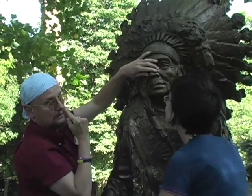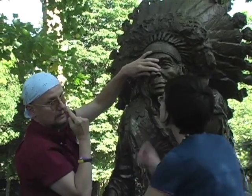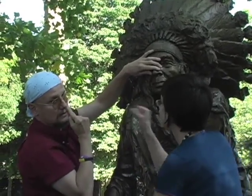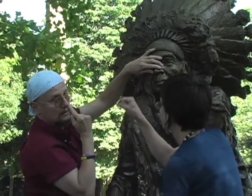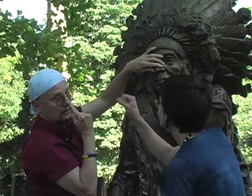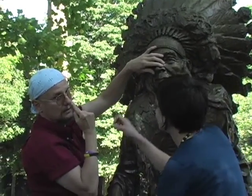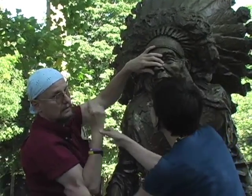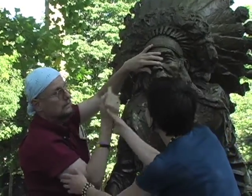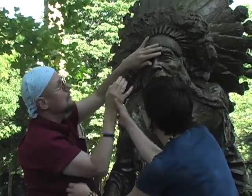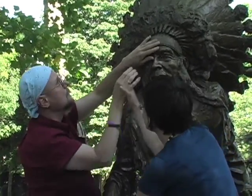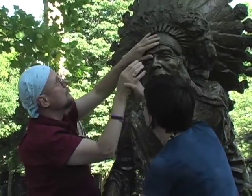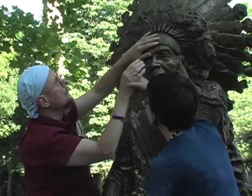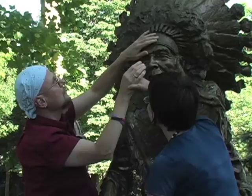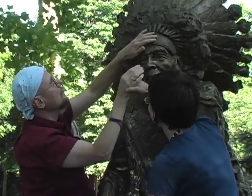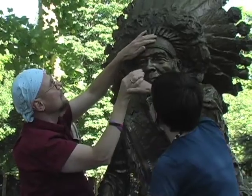This is nose.